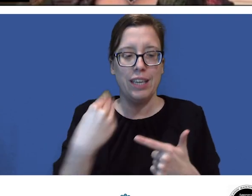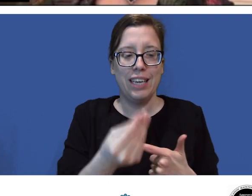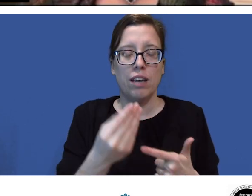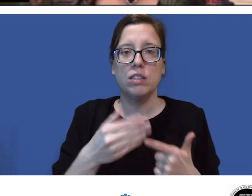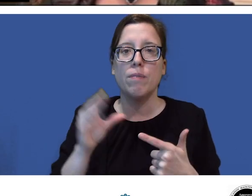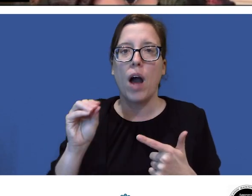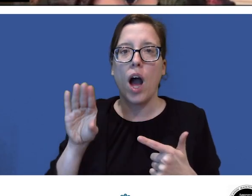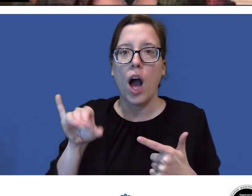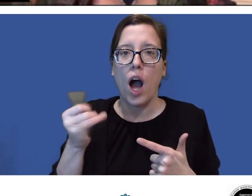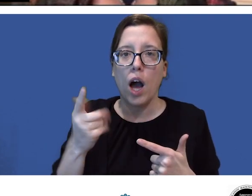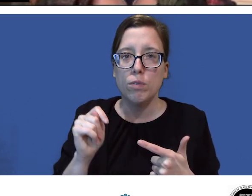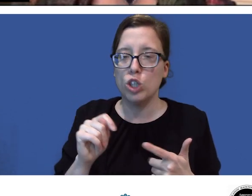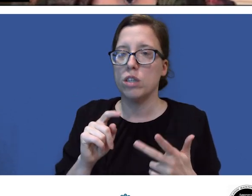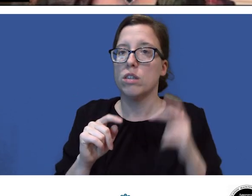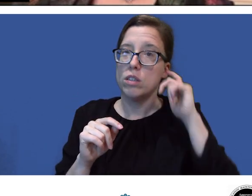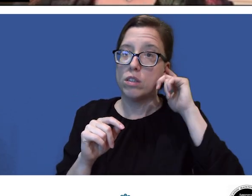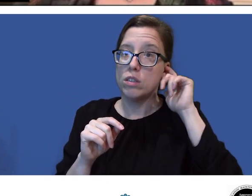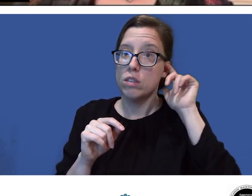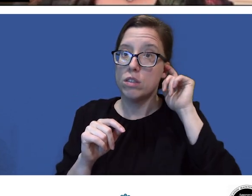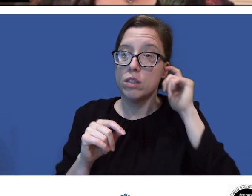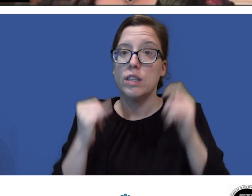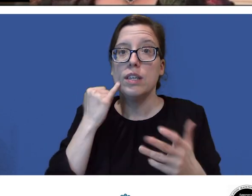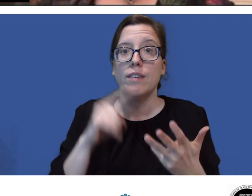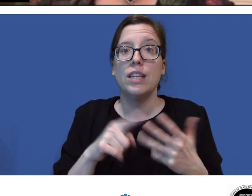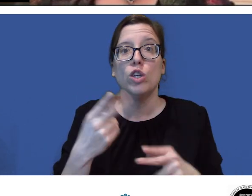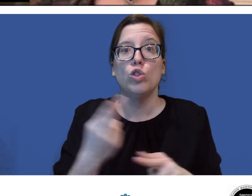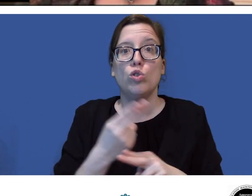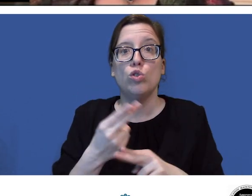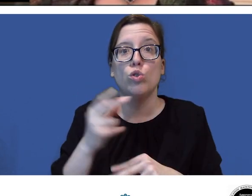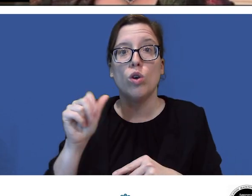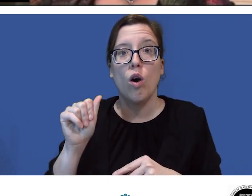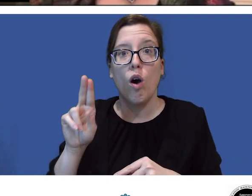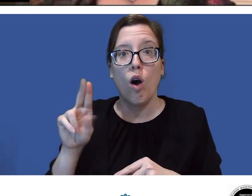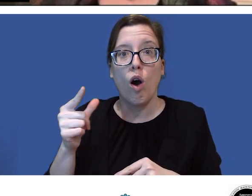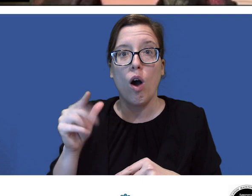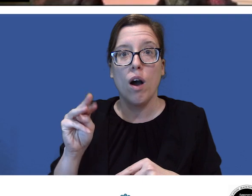They might need some objects, whatever's going on. If kids use